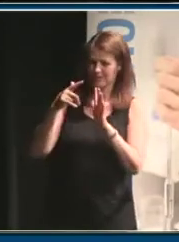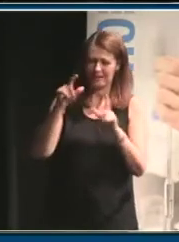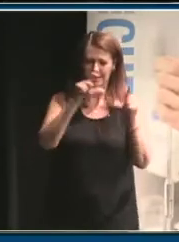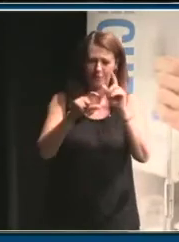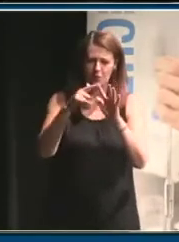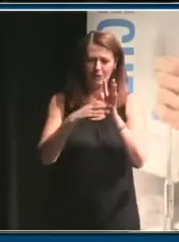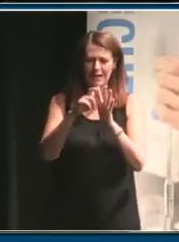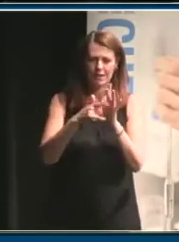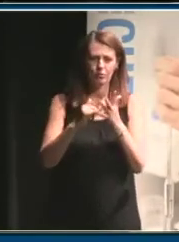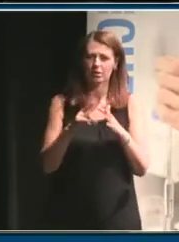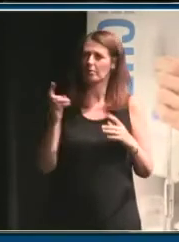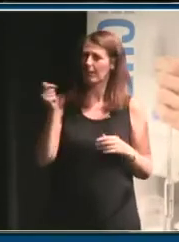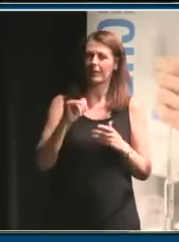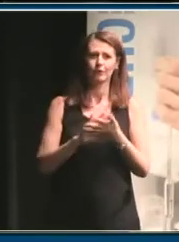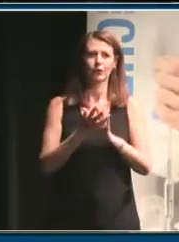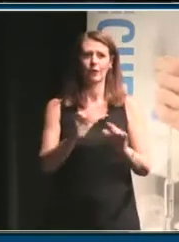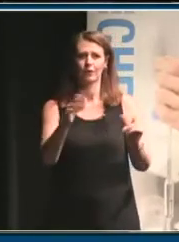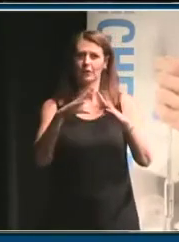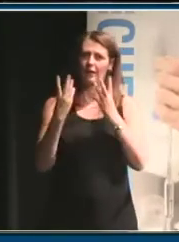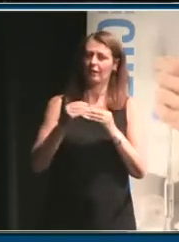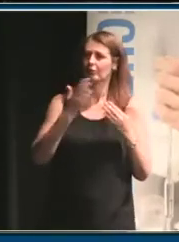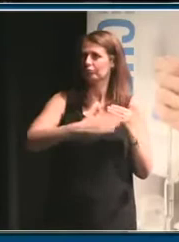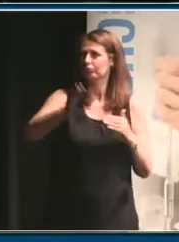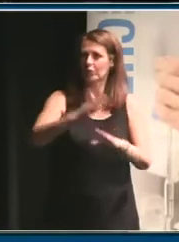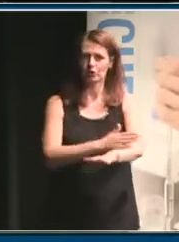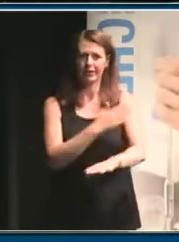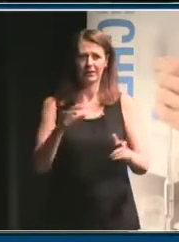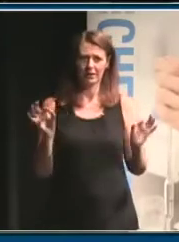we can't snap our fingers and tomorrow everything be green. This is going to require the innovation